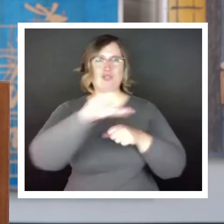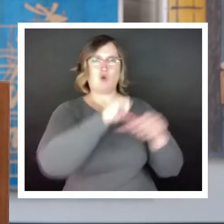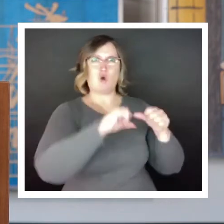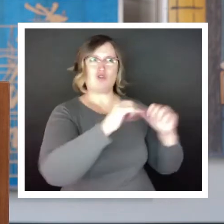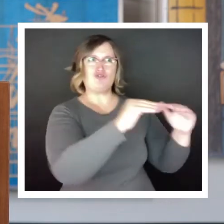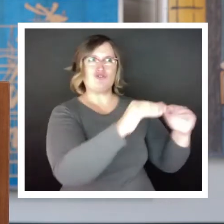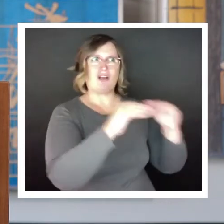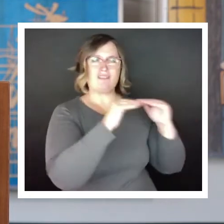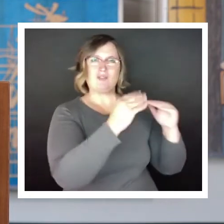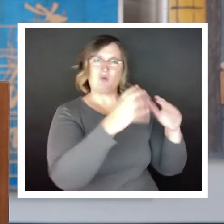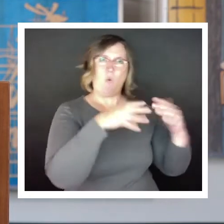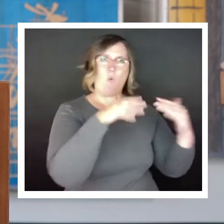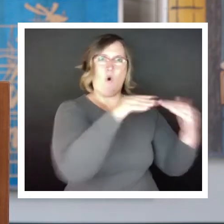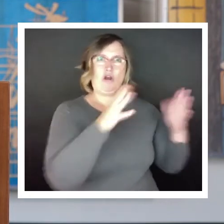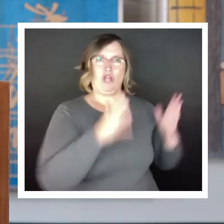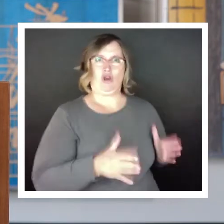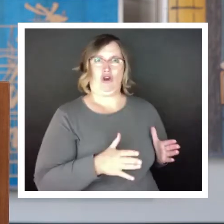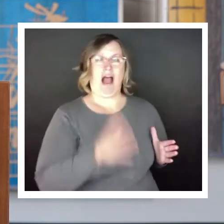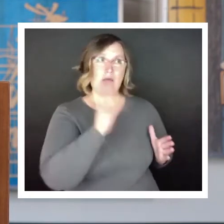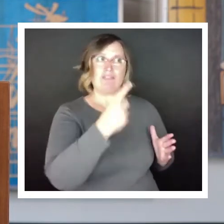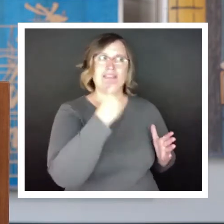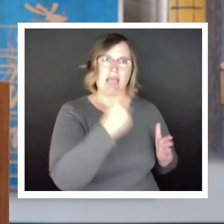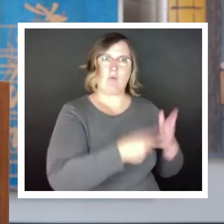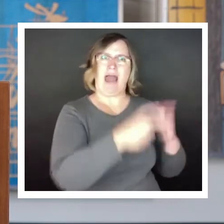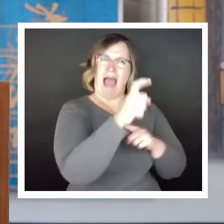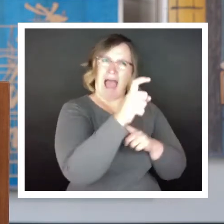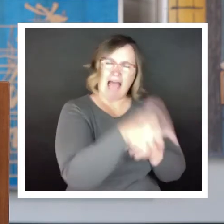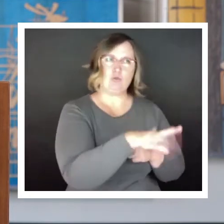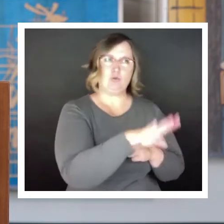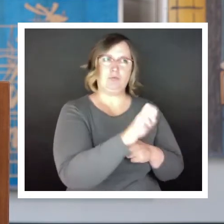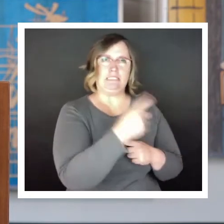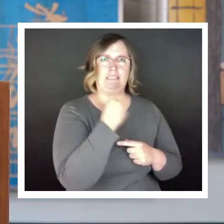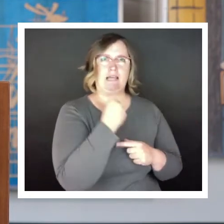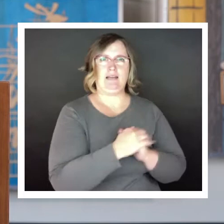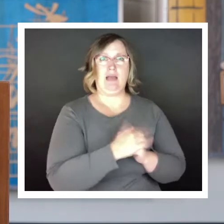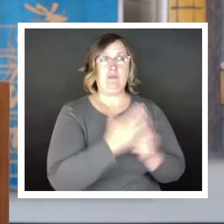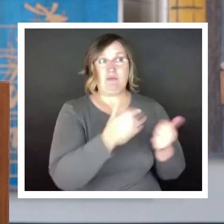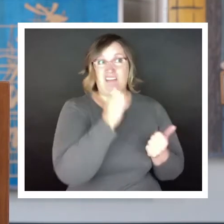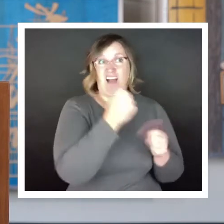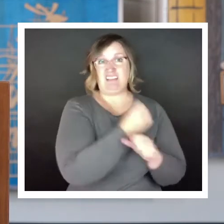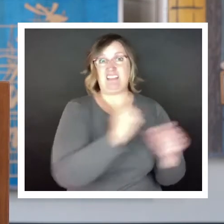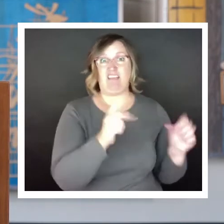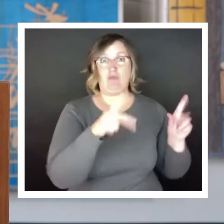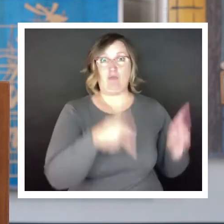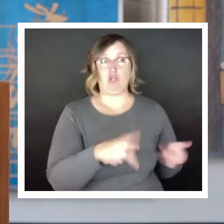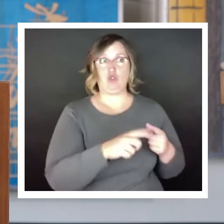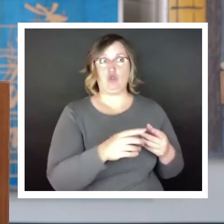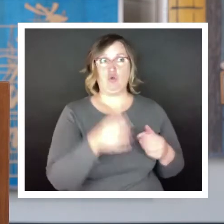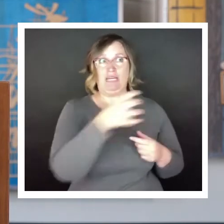what has to be said. I may not be a very safe person to give the microphone to.